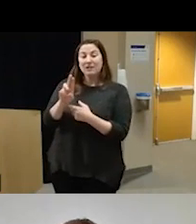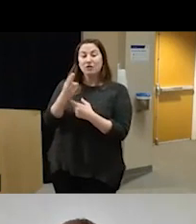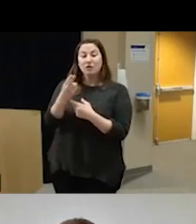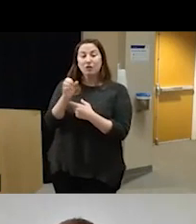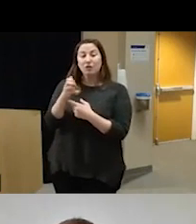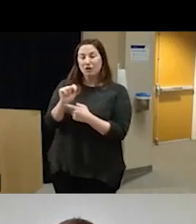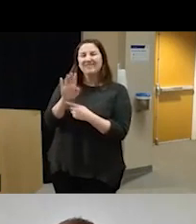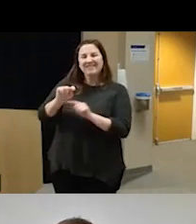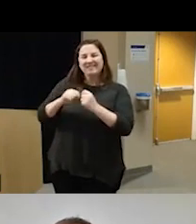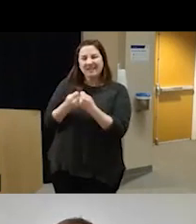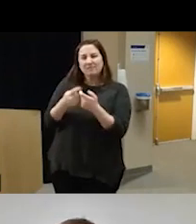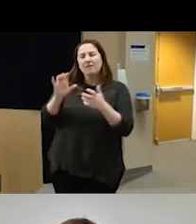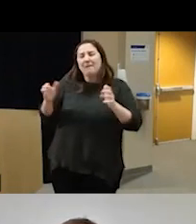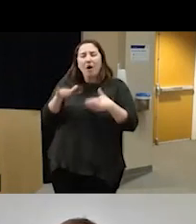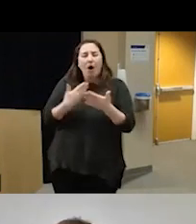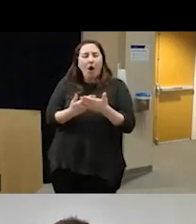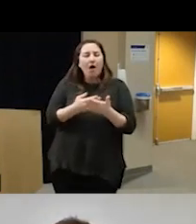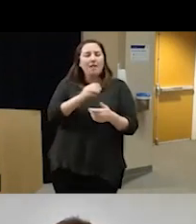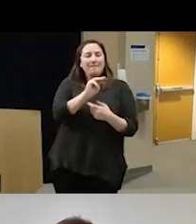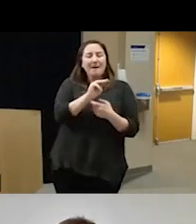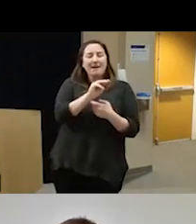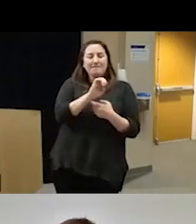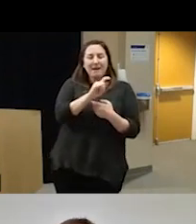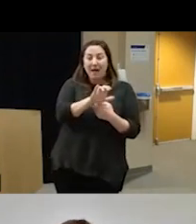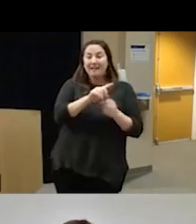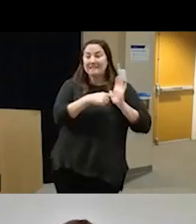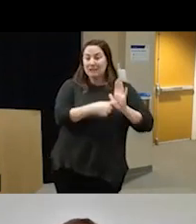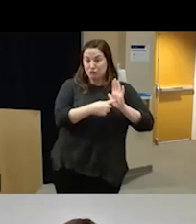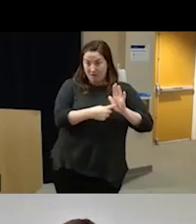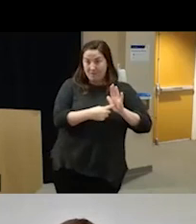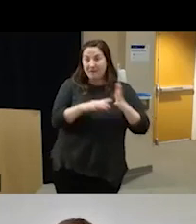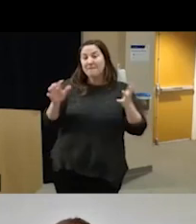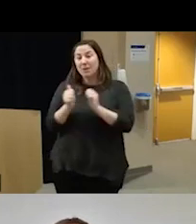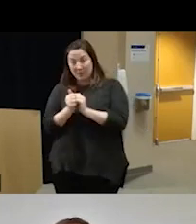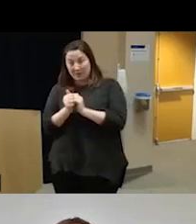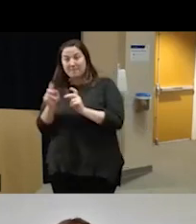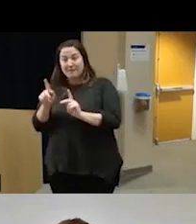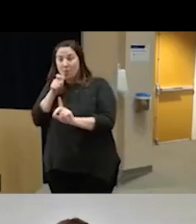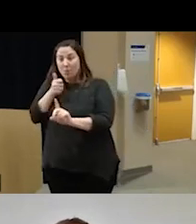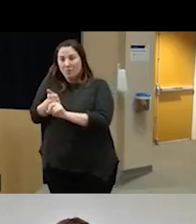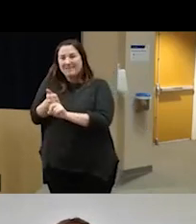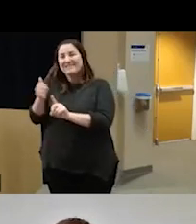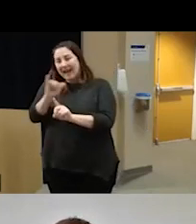metabolic syndrome risk against the people in the same country in Belgium.